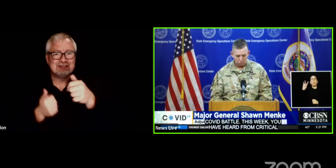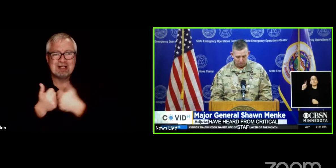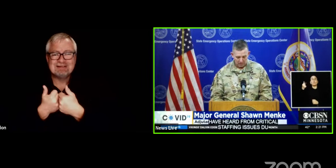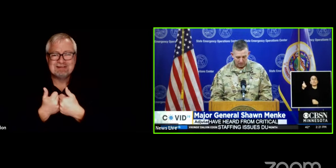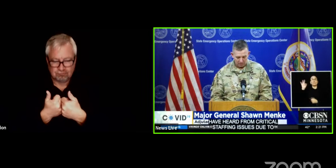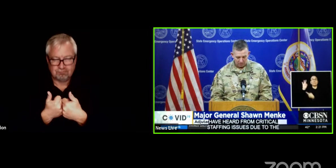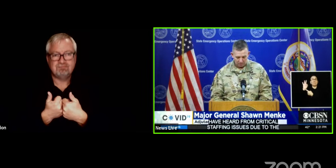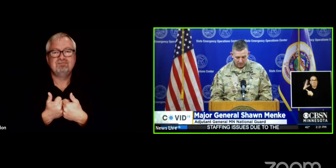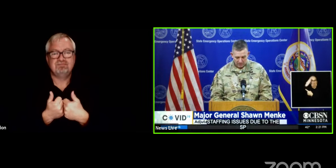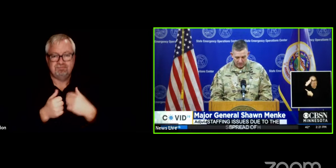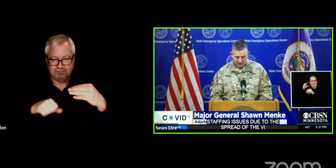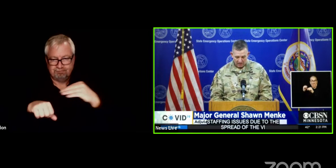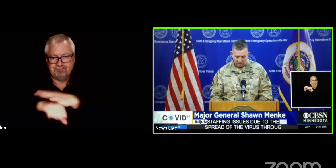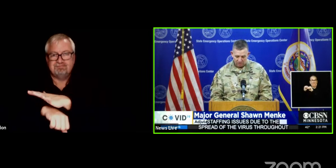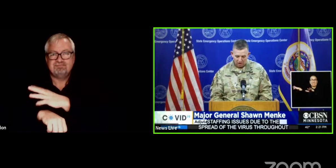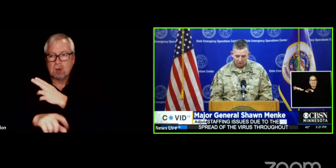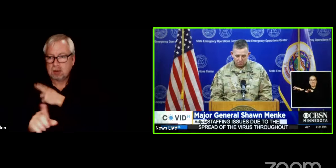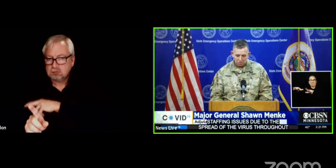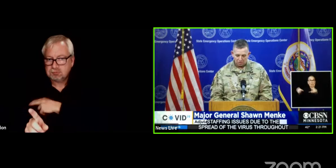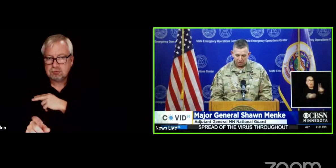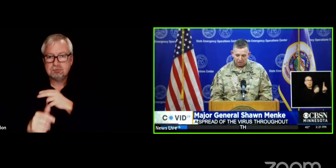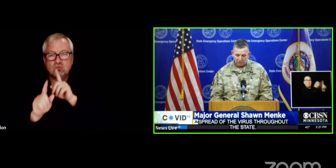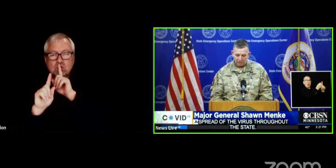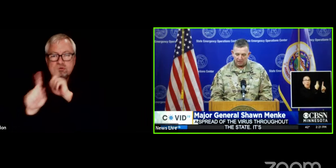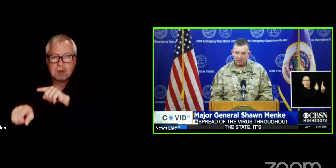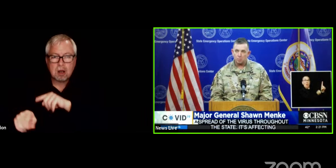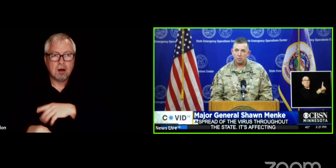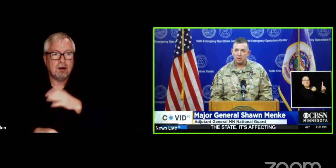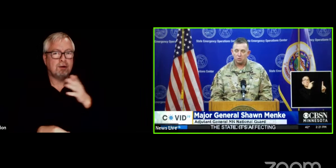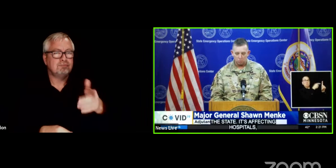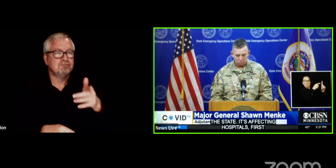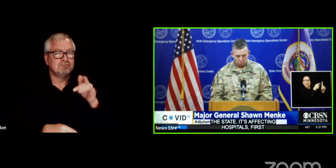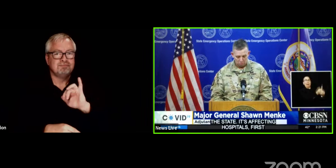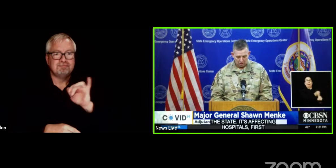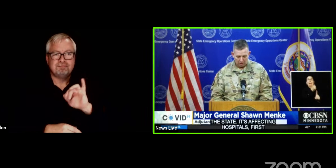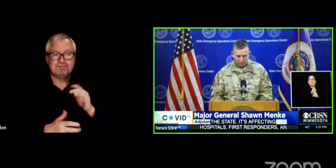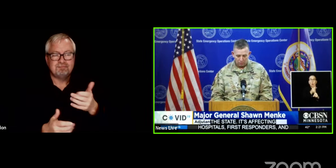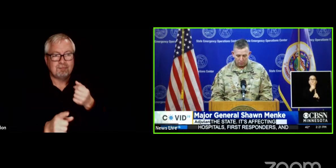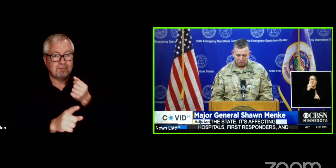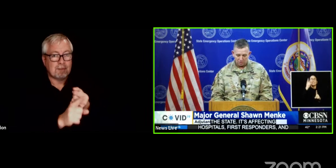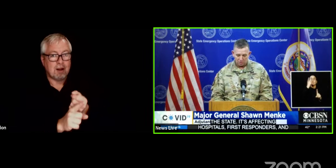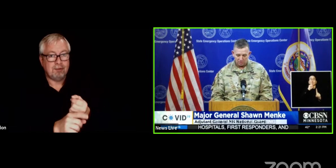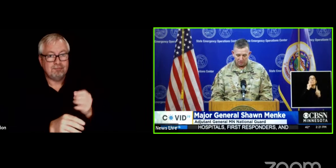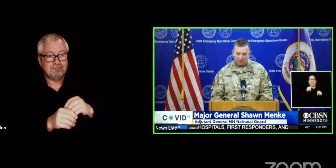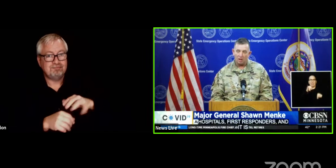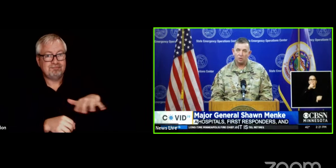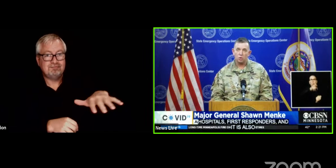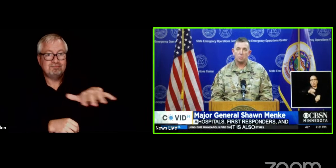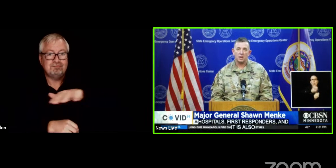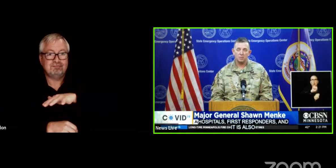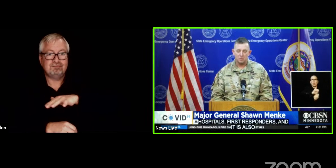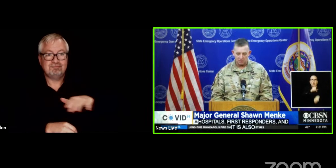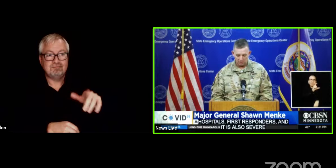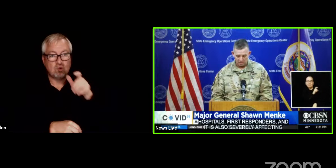RESPONDERS, AND IT IS ALSO SEVERELY AFFECTING THE PROFESSIONALS WHO CARE FOR OUR RESIDENTS IN LONG-TERM CARE FACILITIES.